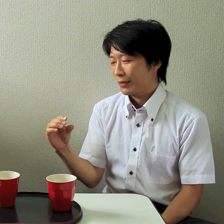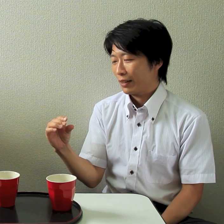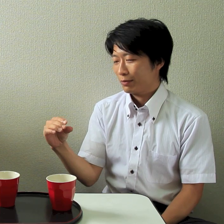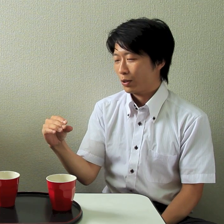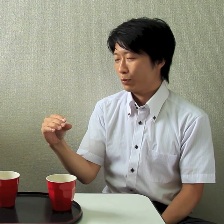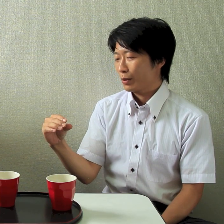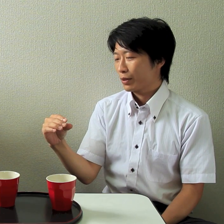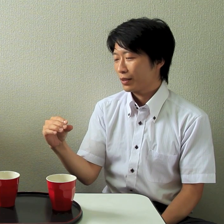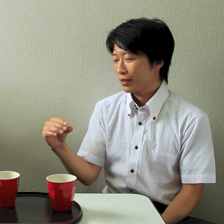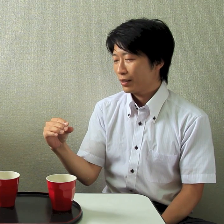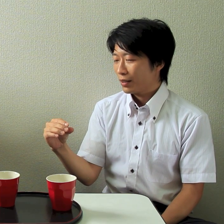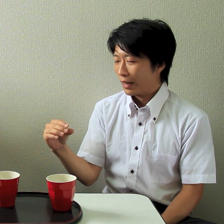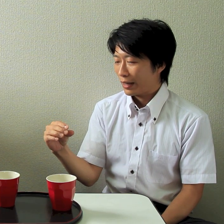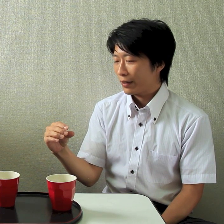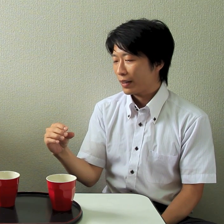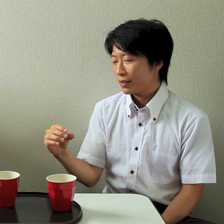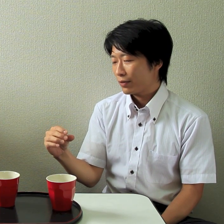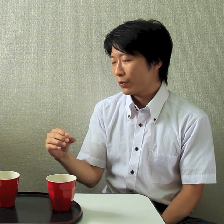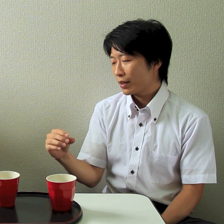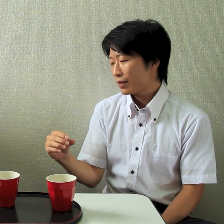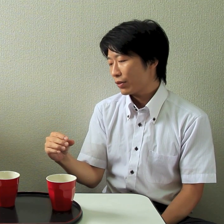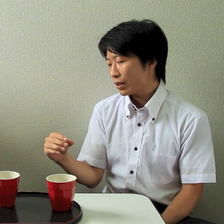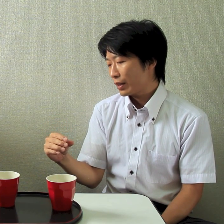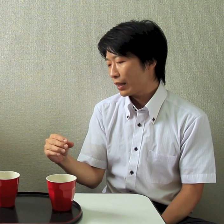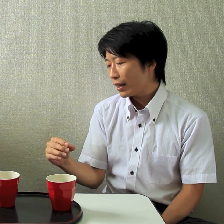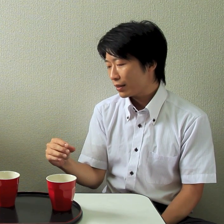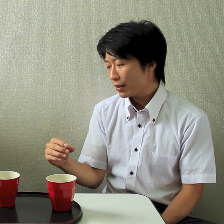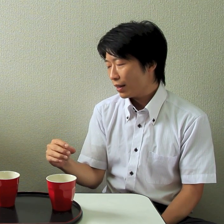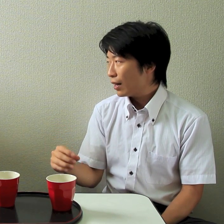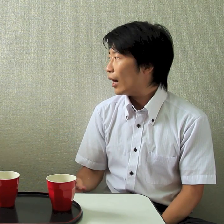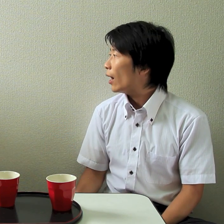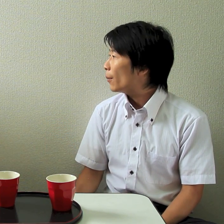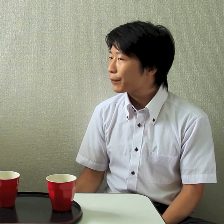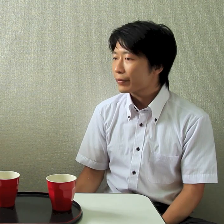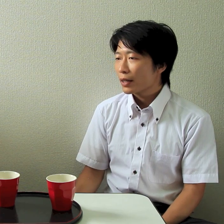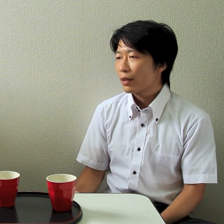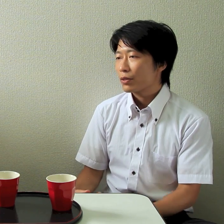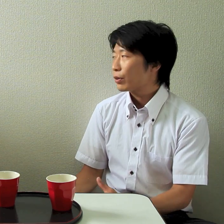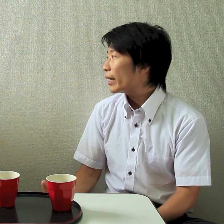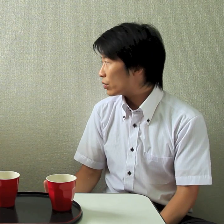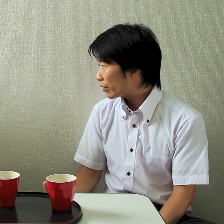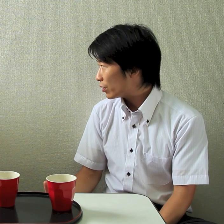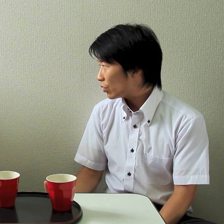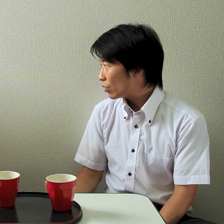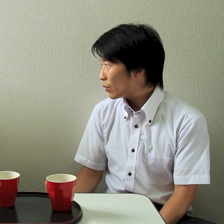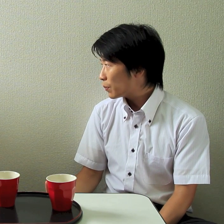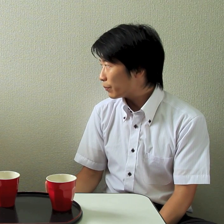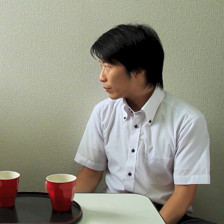I would see my home number and if I wanted to say, I was going to be late There was a relay service